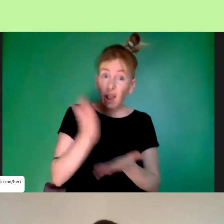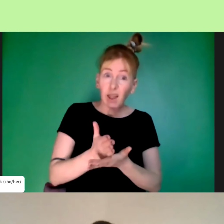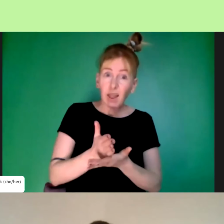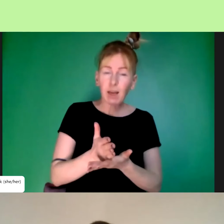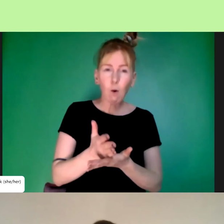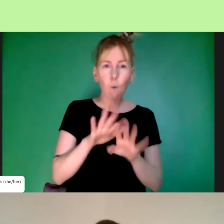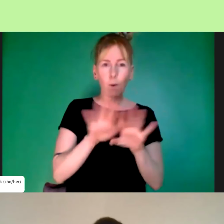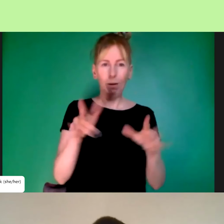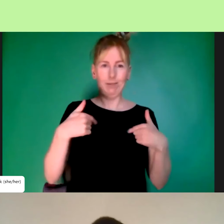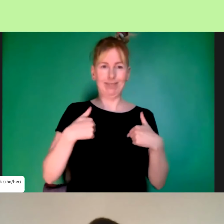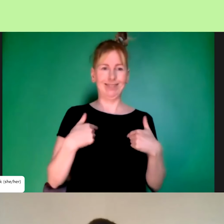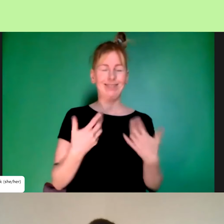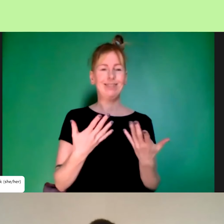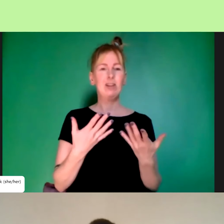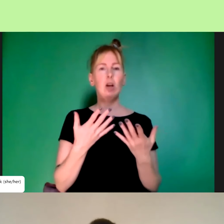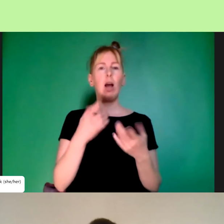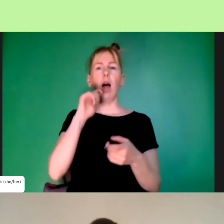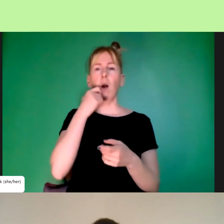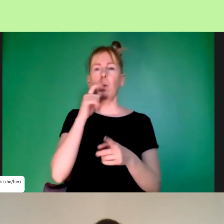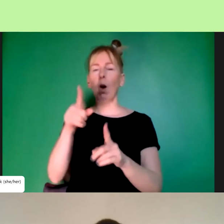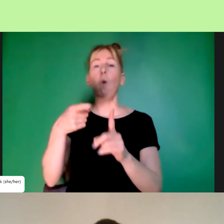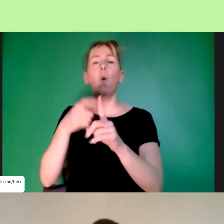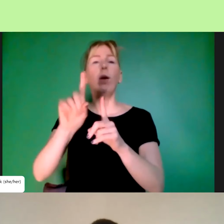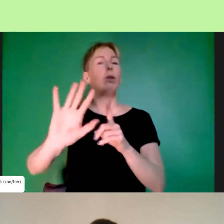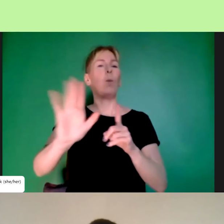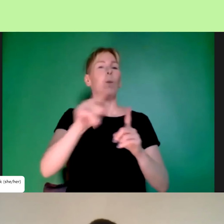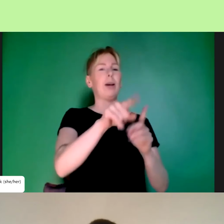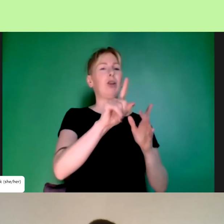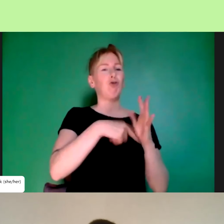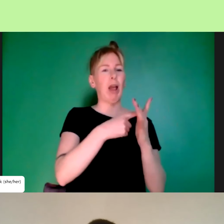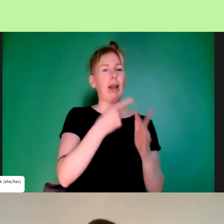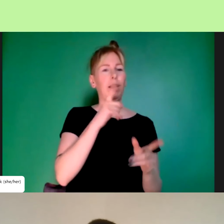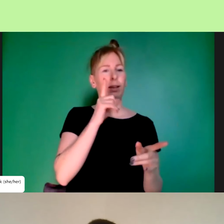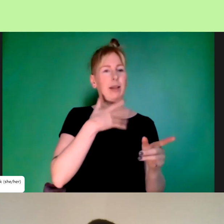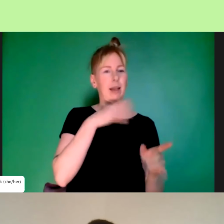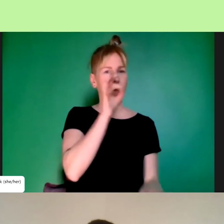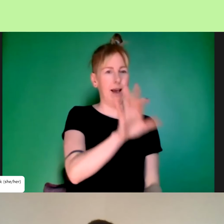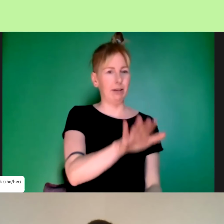because you, you have quite a quick answer. >> JACK: Yes, when I was in art school,